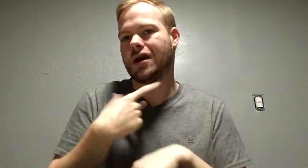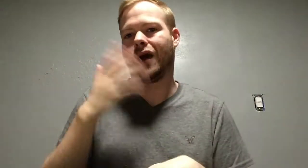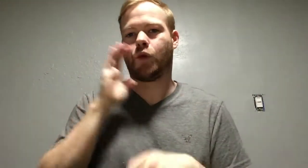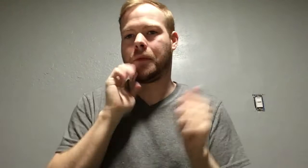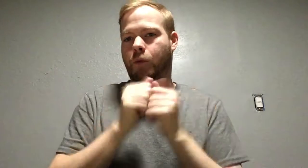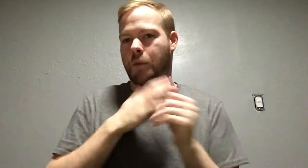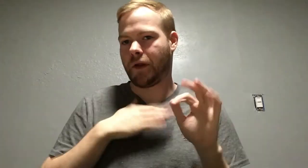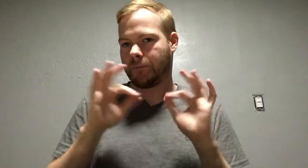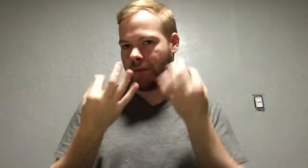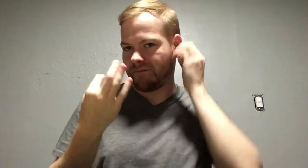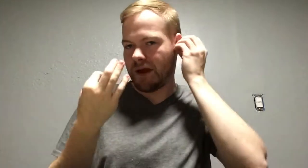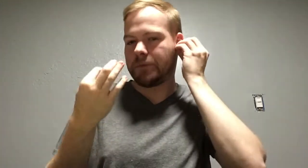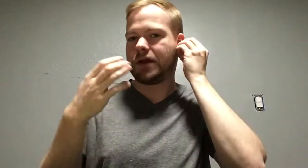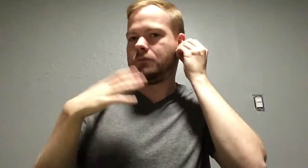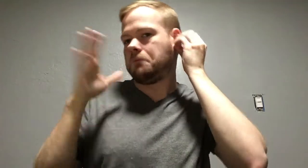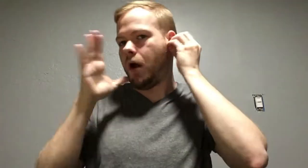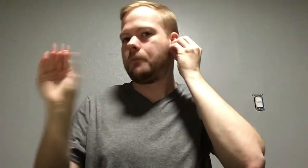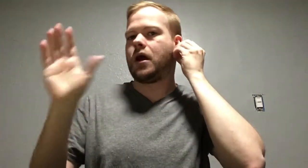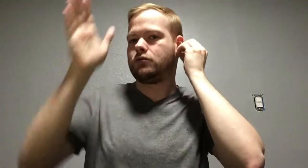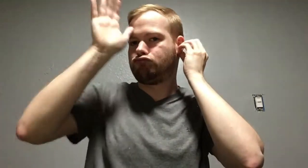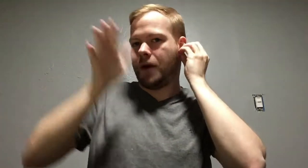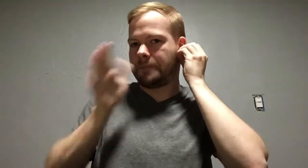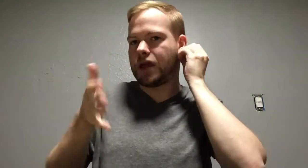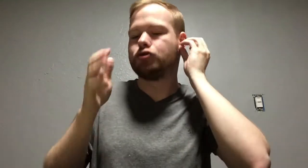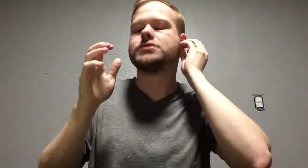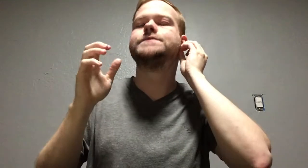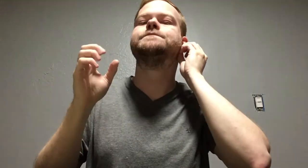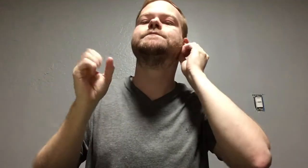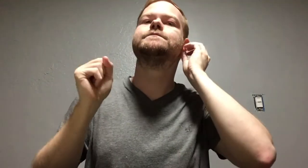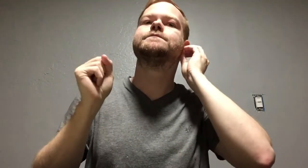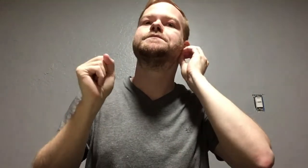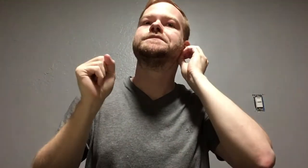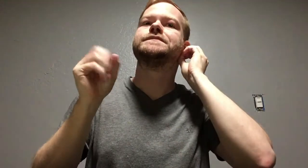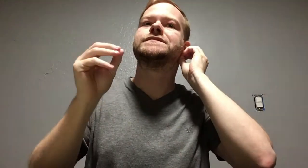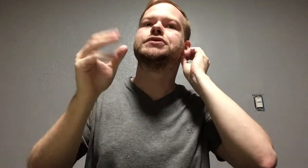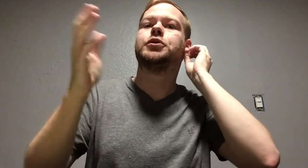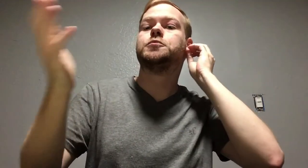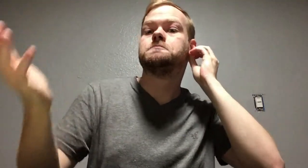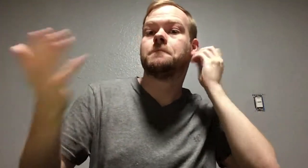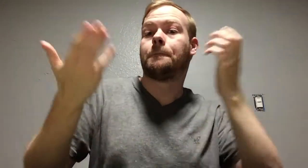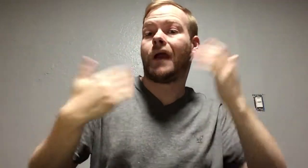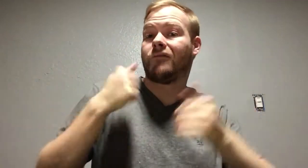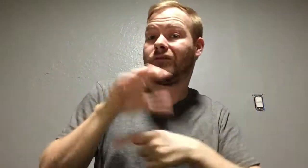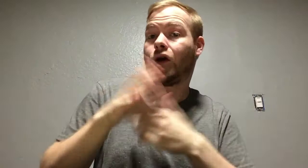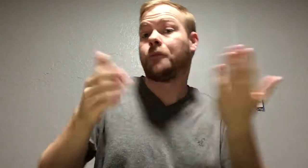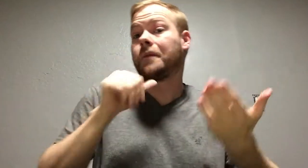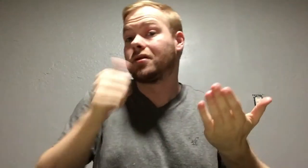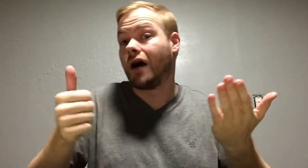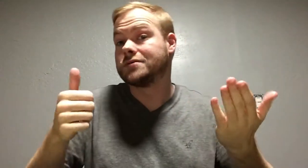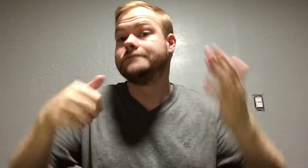I will be with my family, my mom and grandparents. So... I may have a video, maybe not.